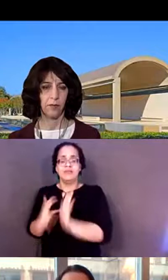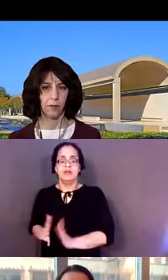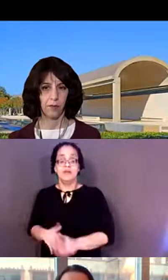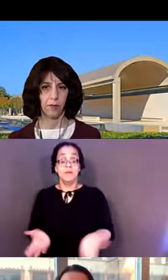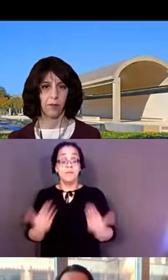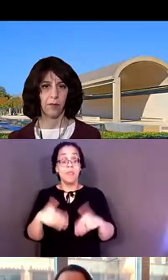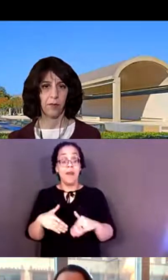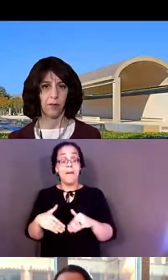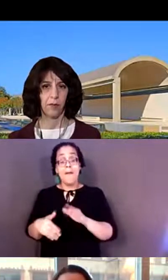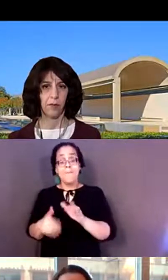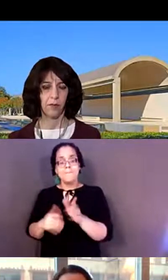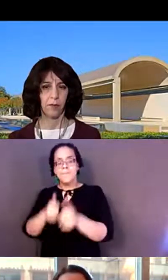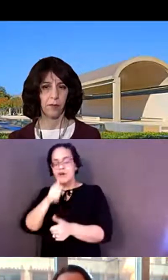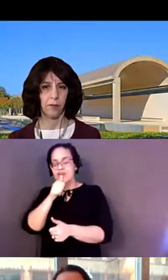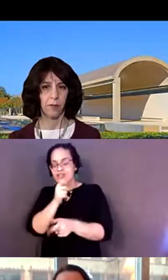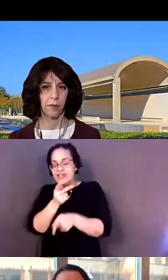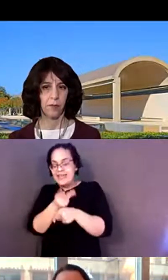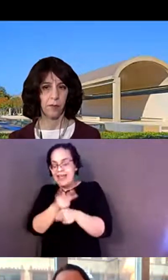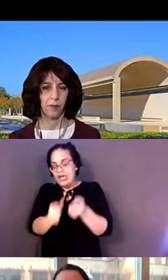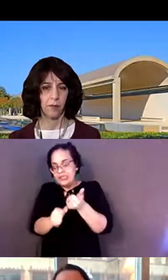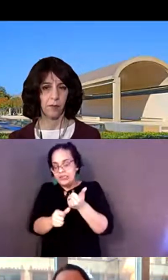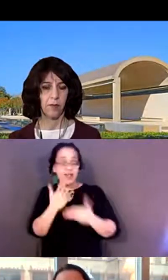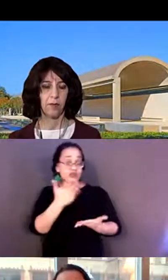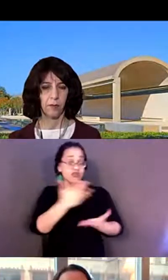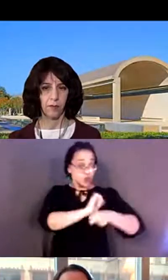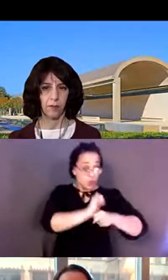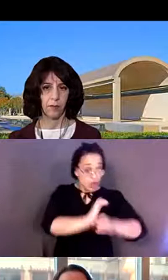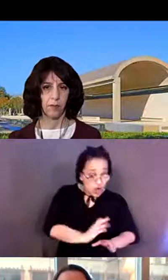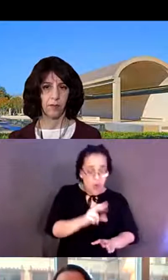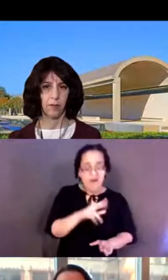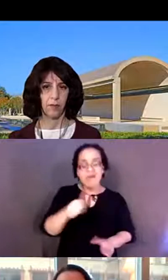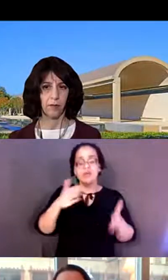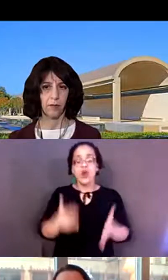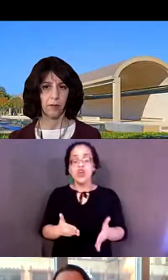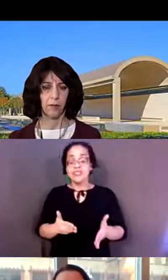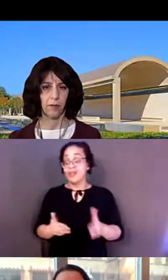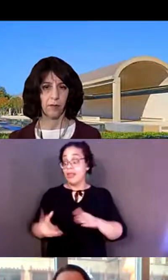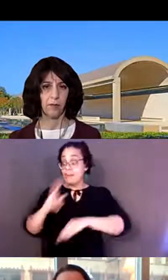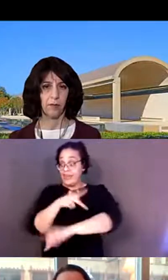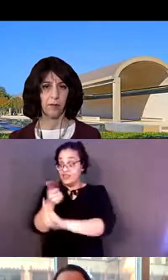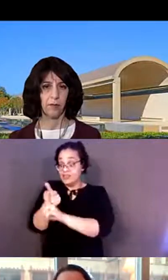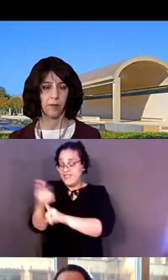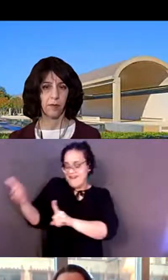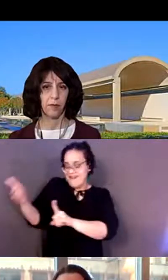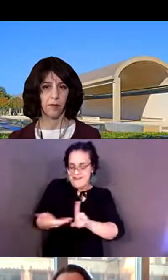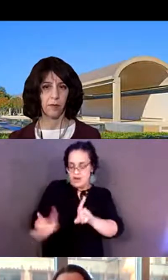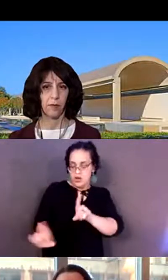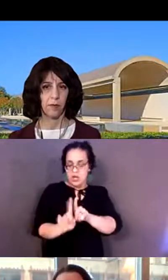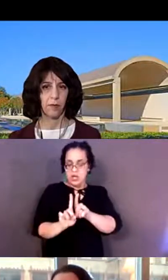This could be a personal service worker or someone else that the individual has hired or